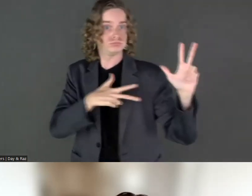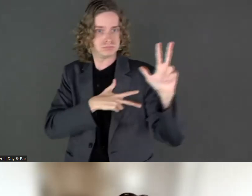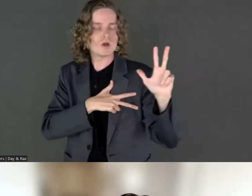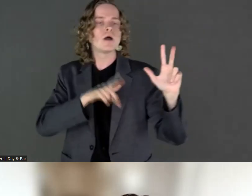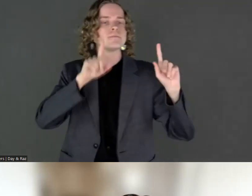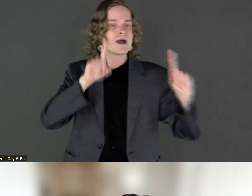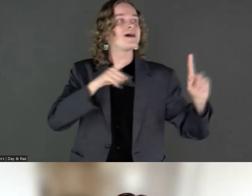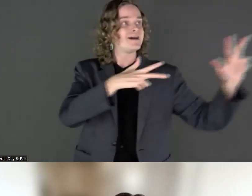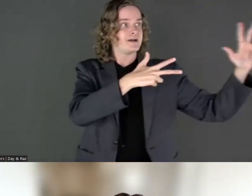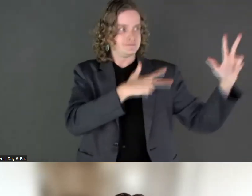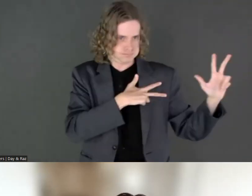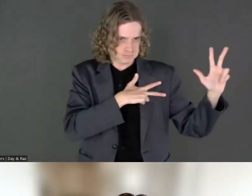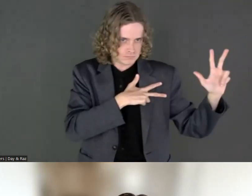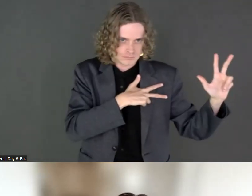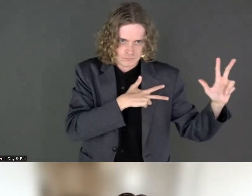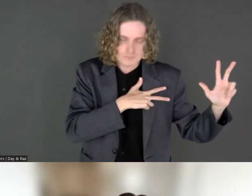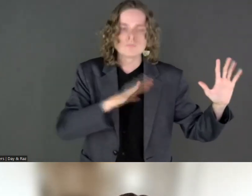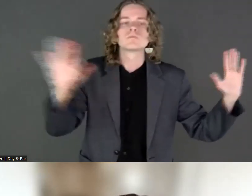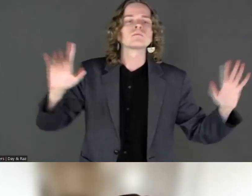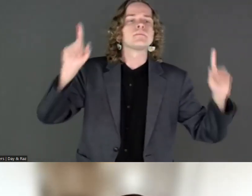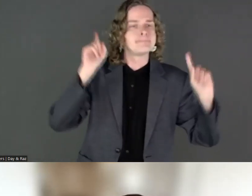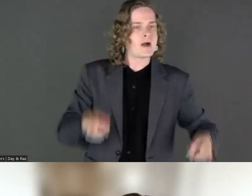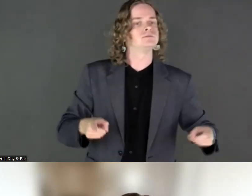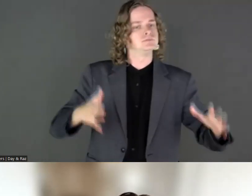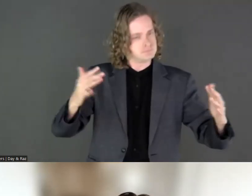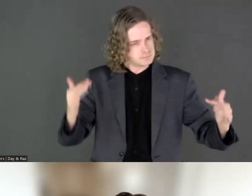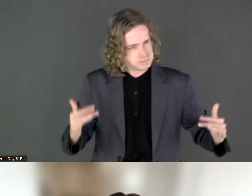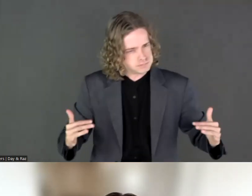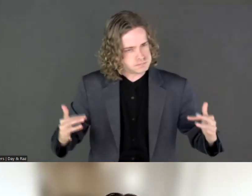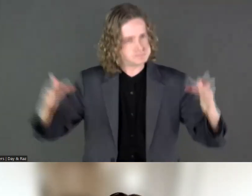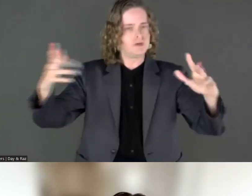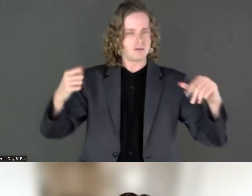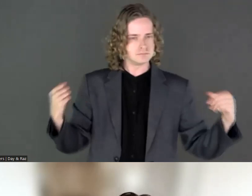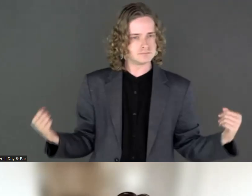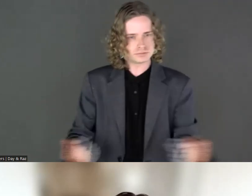And we heard today that there are already many good practices and many experiences